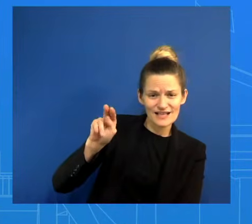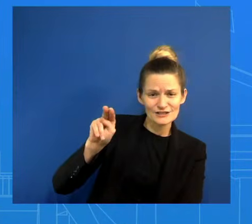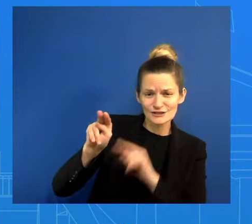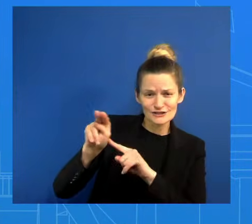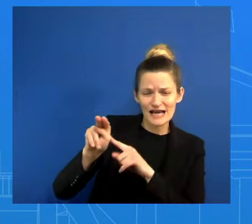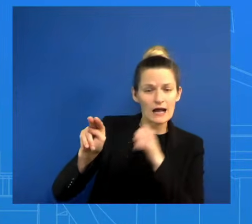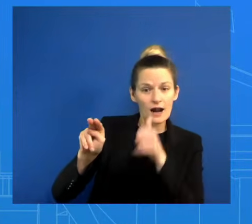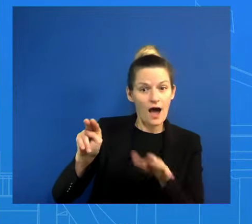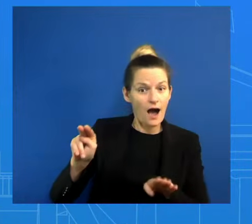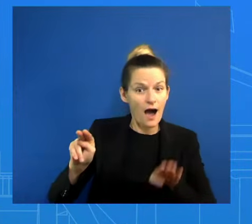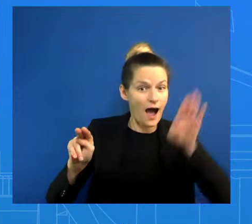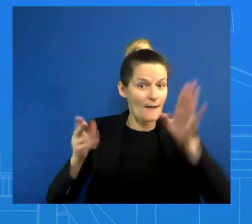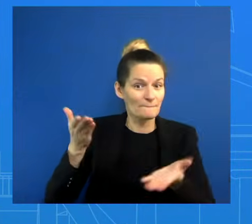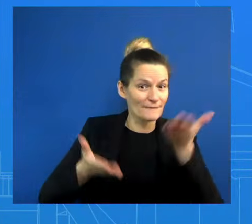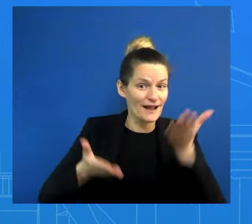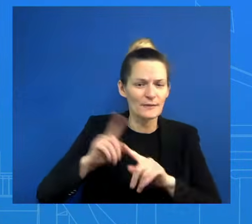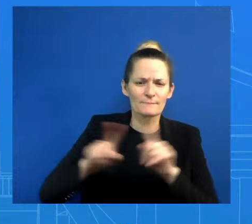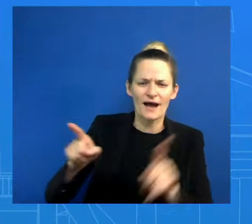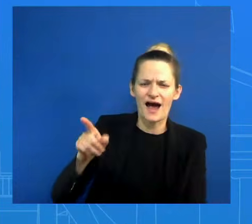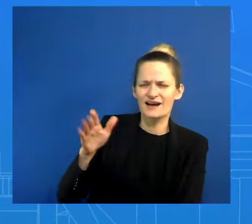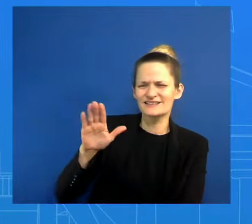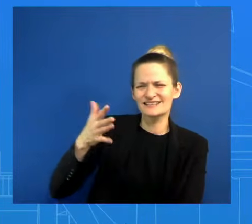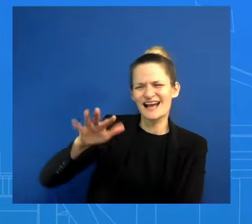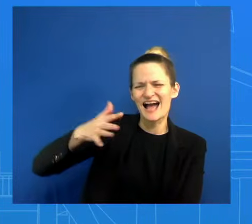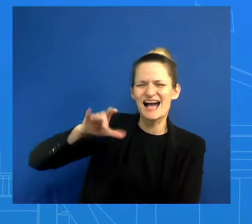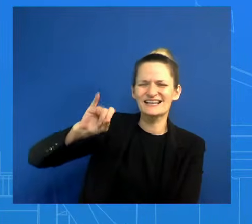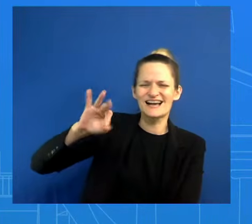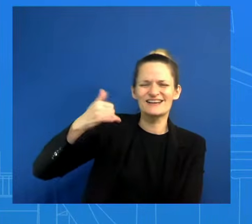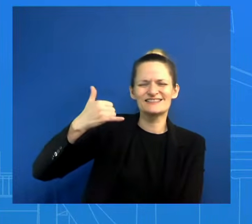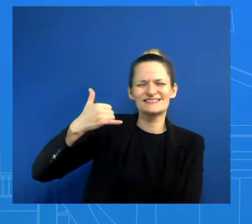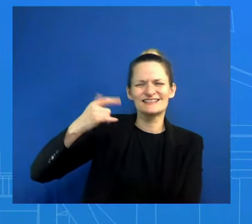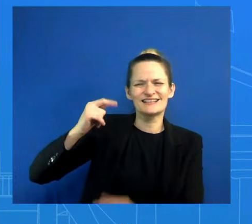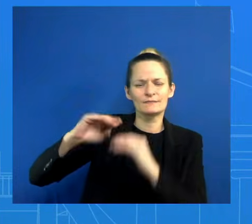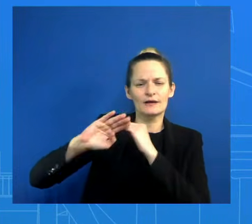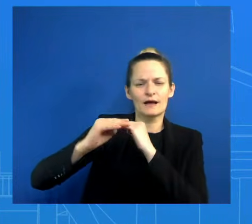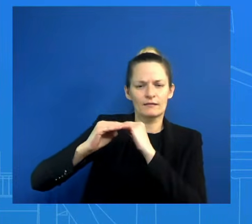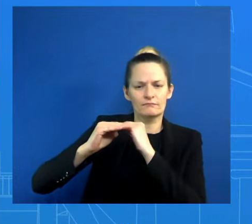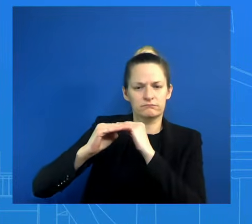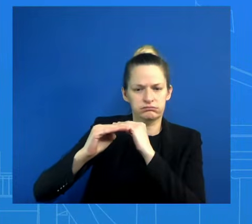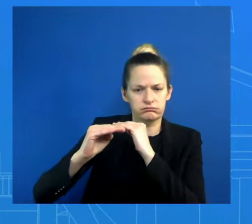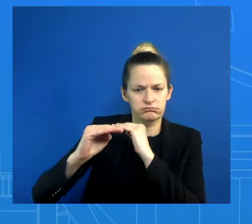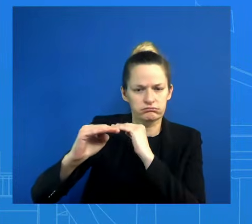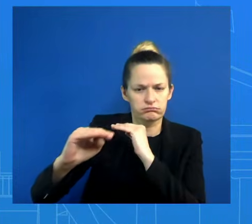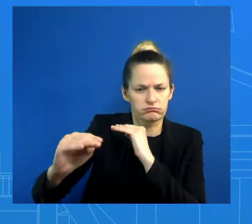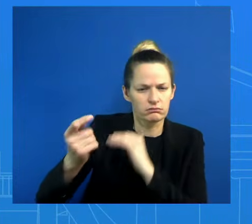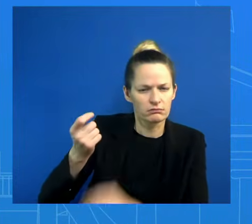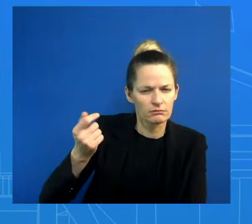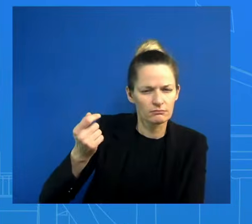on inflation, does that mean the Inflation Reduction Act -- early next year -- hasn't worked? Ms. Jean-Pierre: Well, it